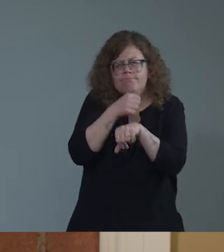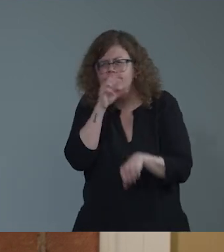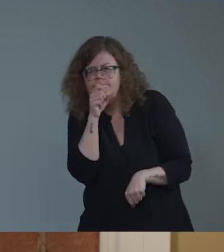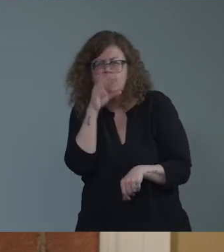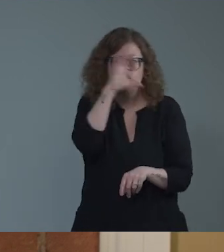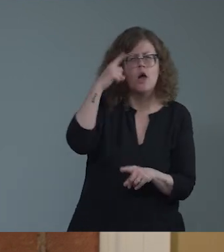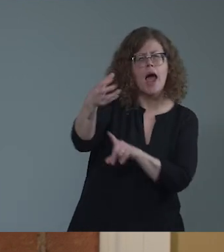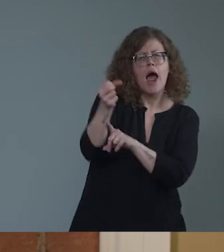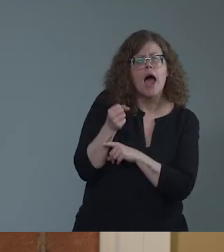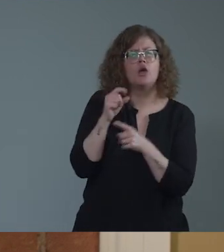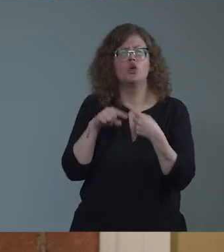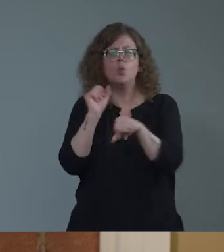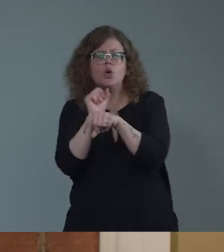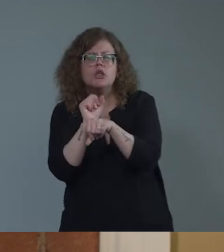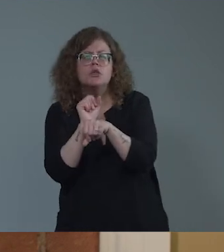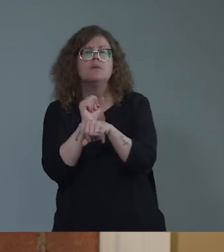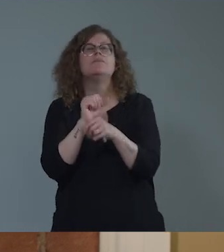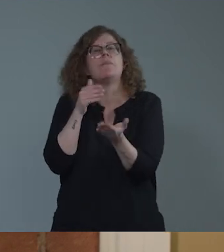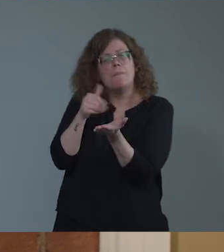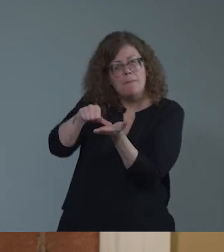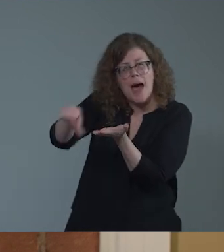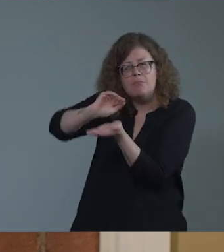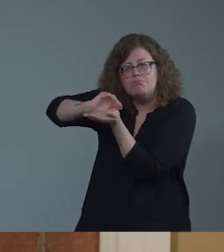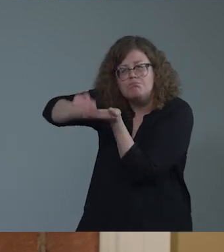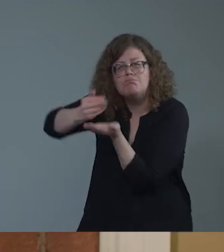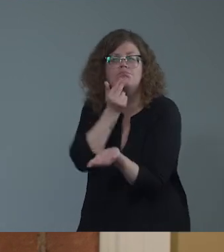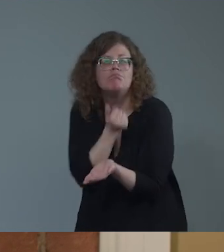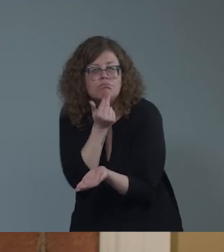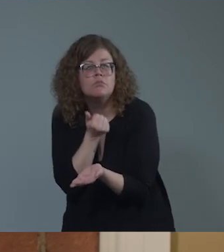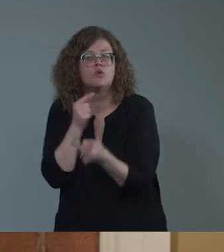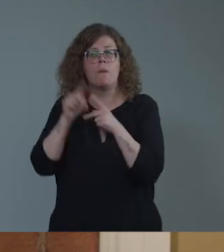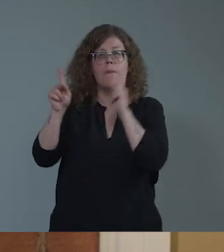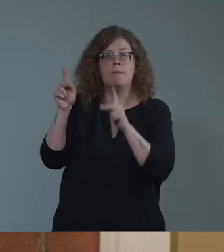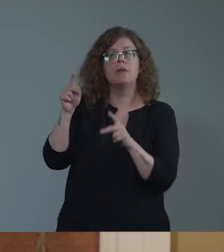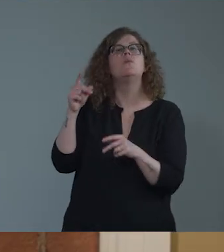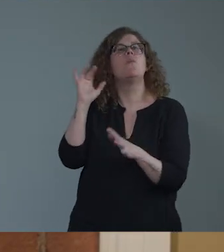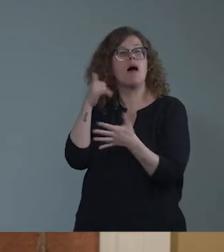you based on the specific criteria of that project itself.